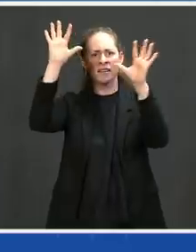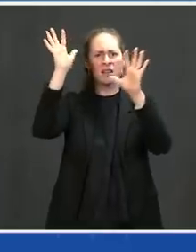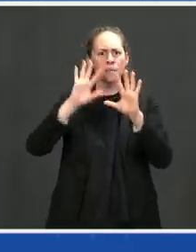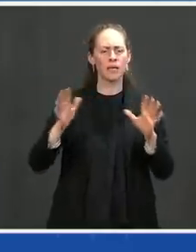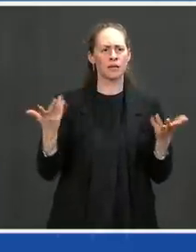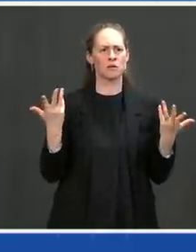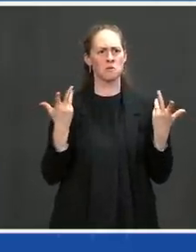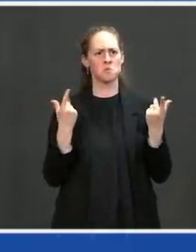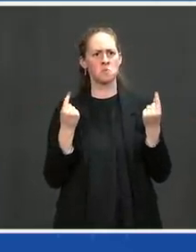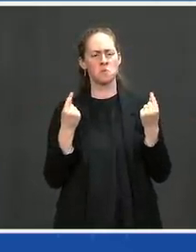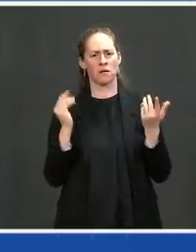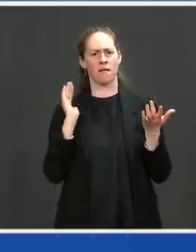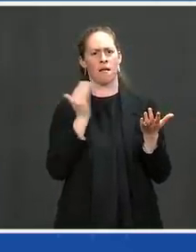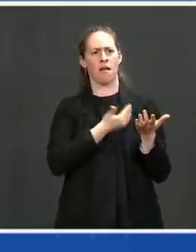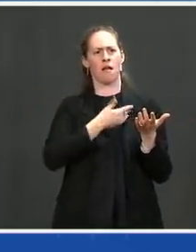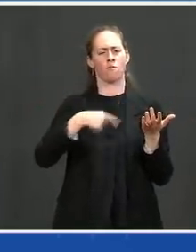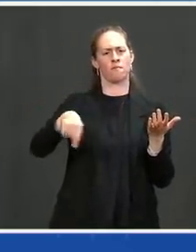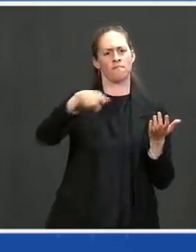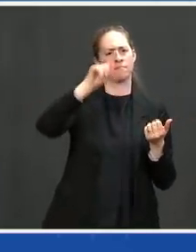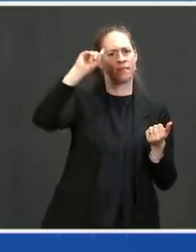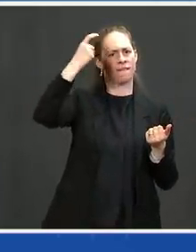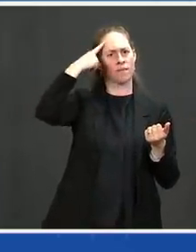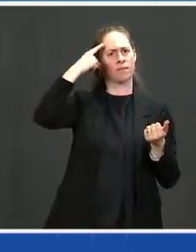because all the people get to speak -- to compete?